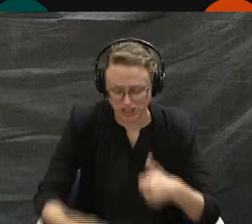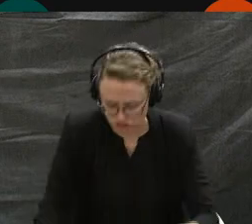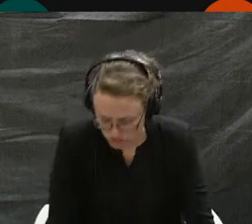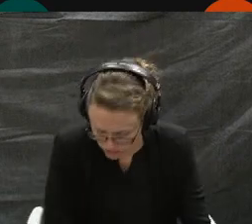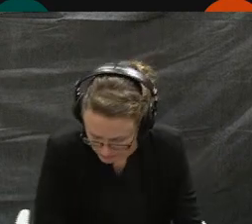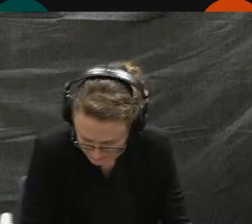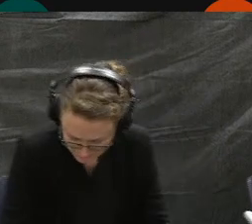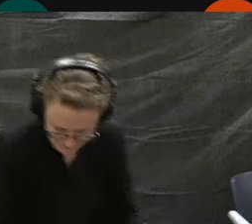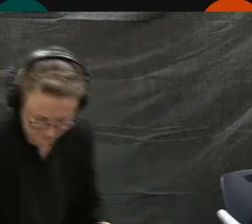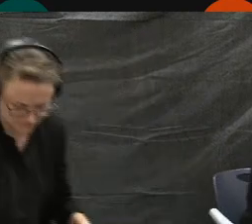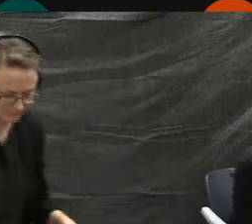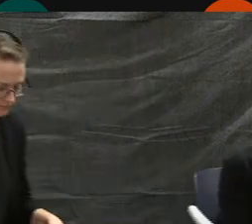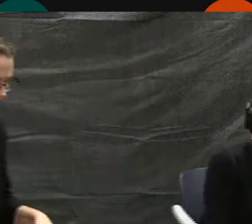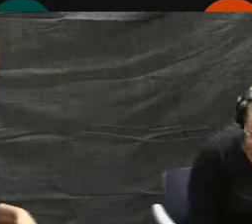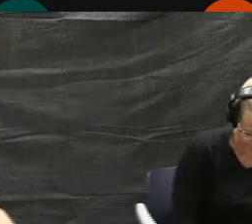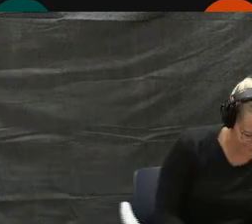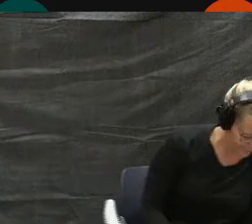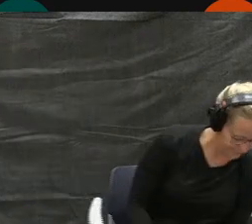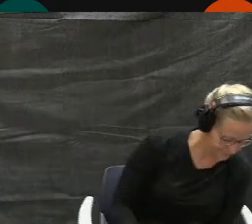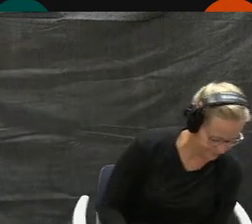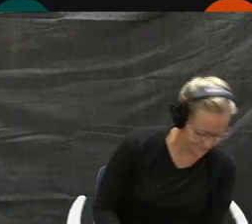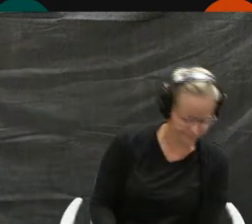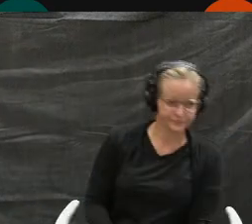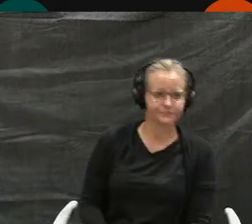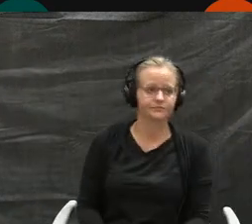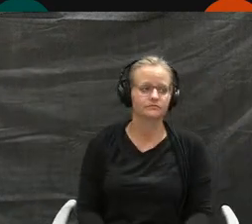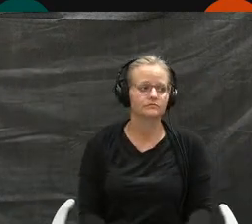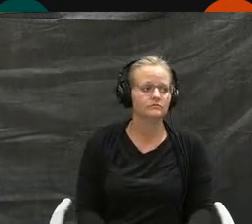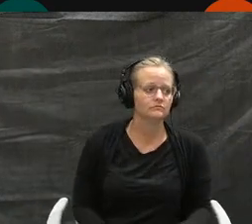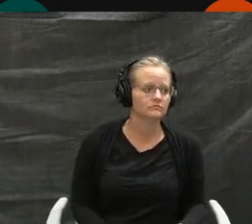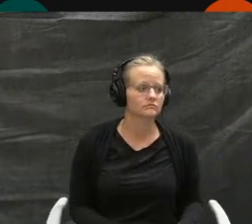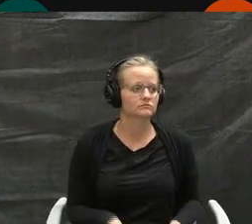We know that there will be some logistical issues associated